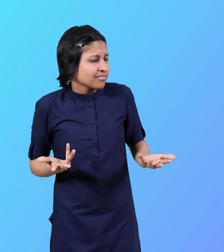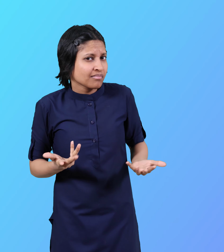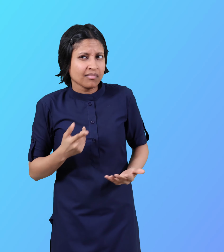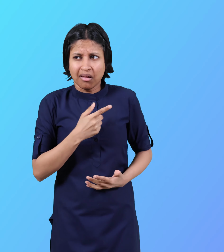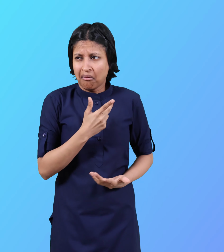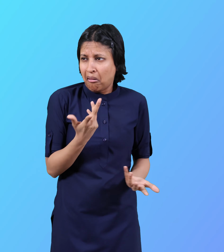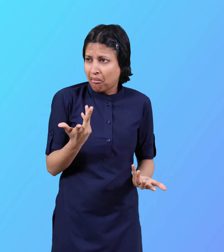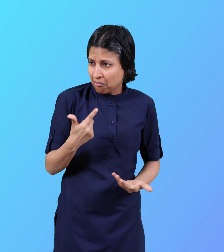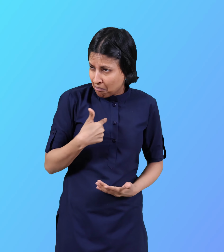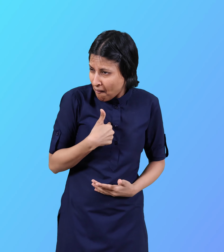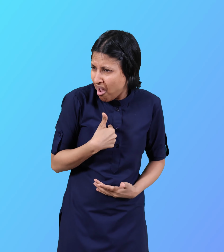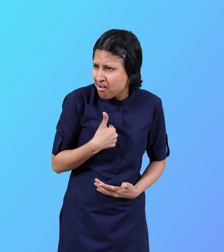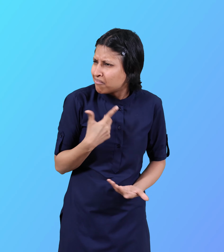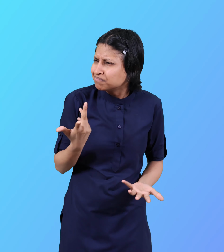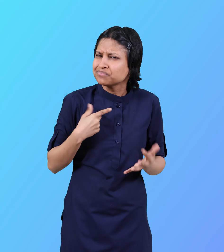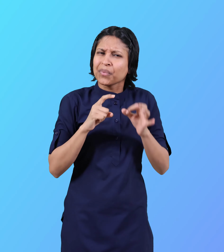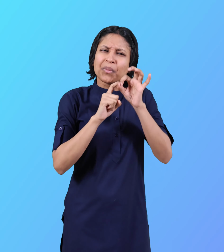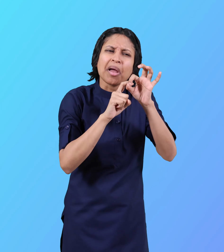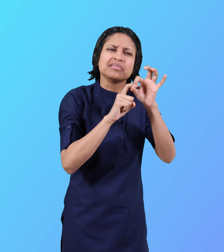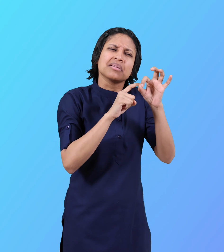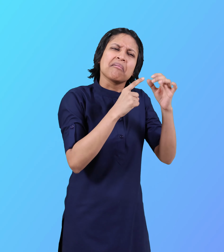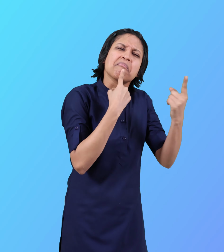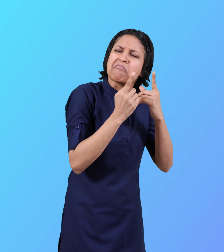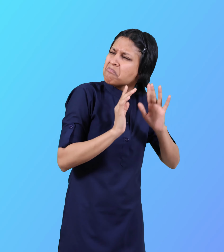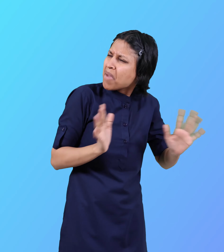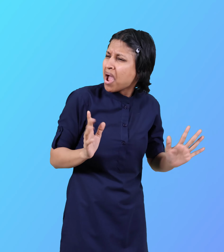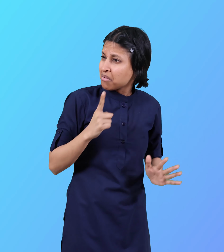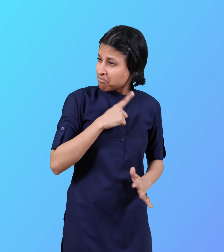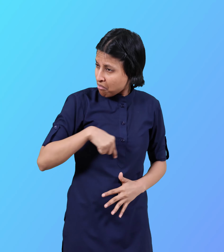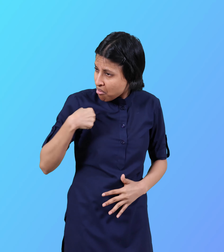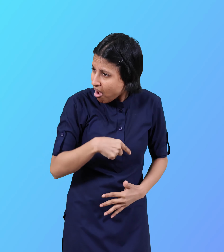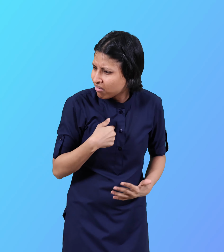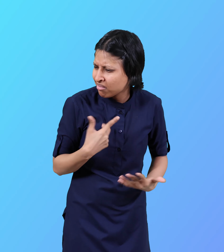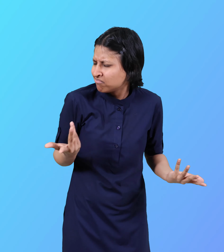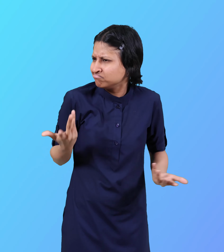David said, “What have I done now? I asked a few questions. What’s wrong with that?”